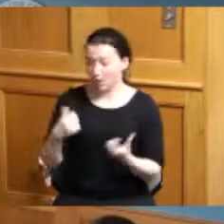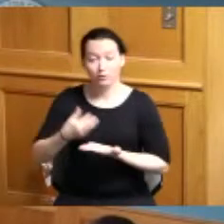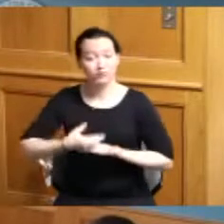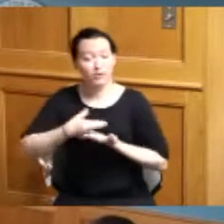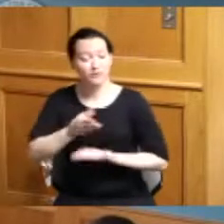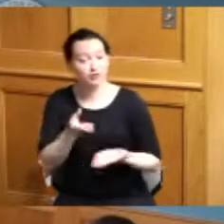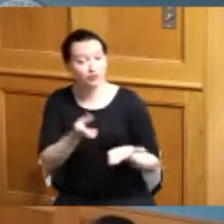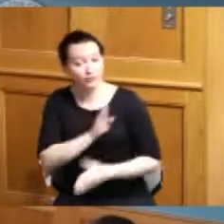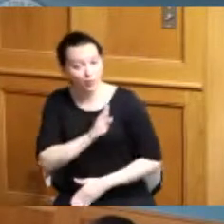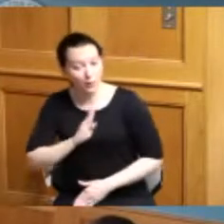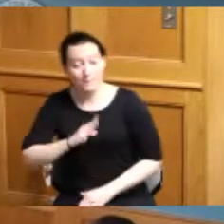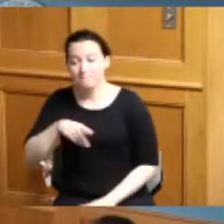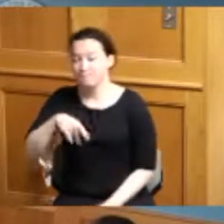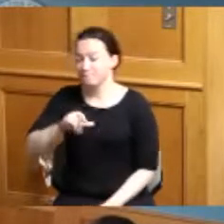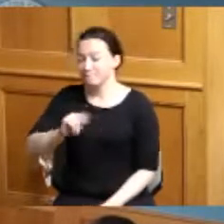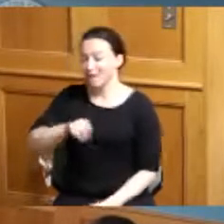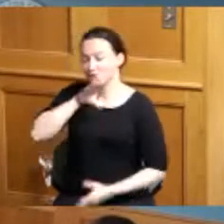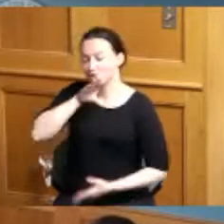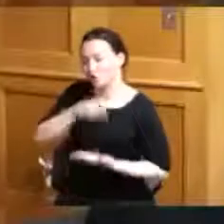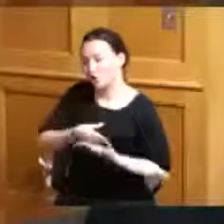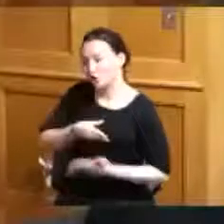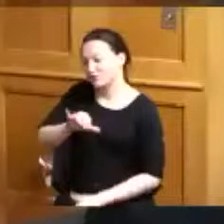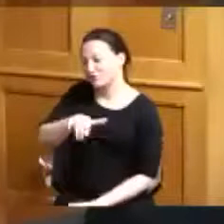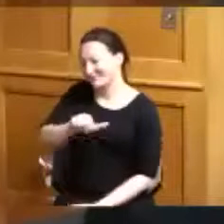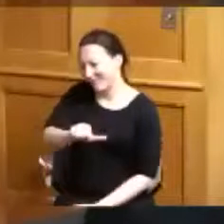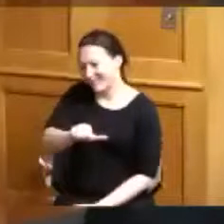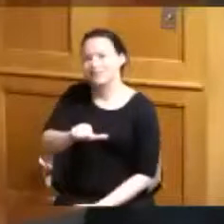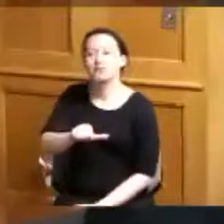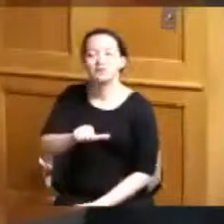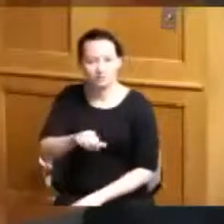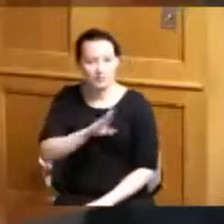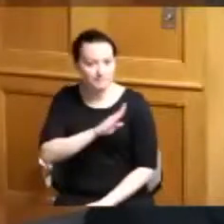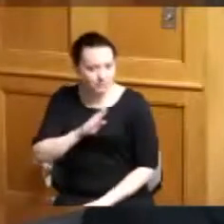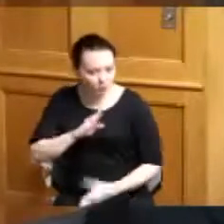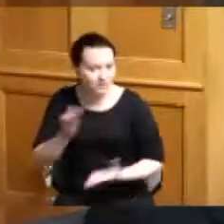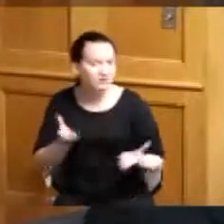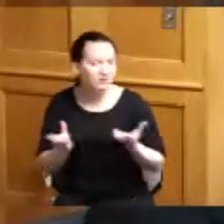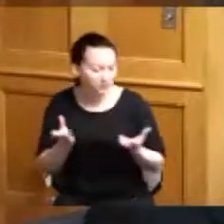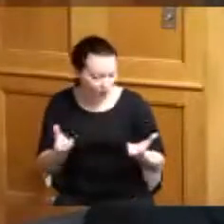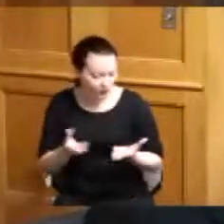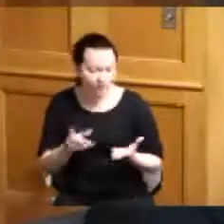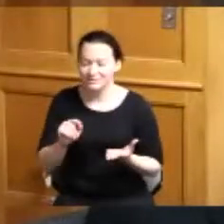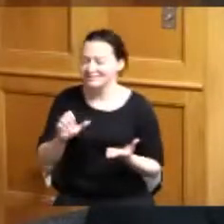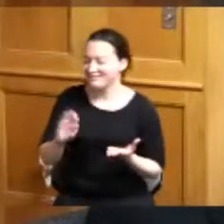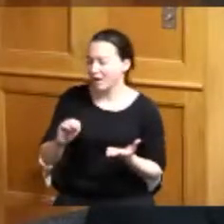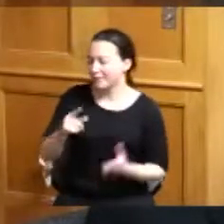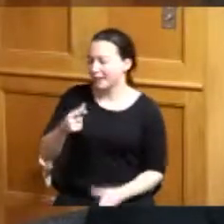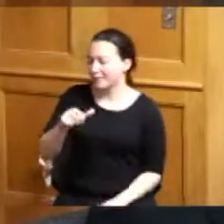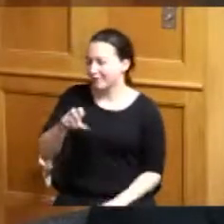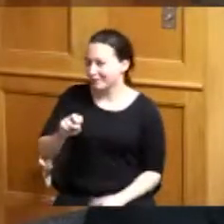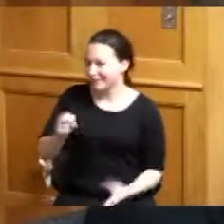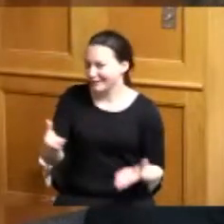here Pat's daughter Jessica is here board members are here Tom gableman is here but as Commissioner